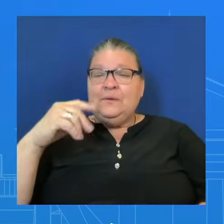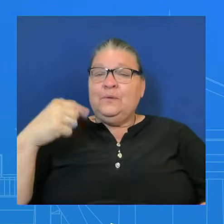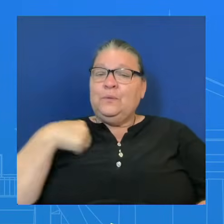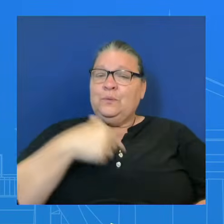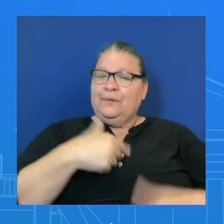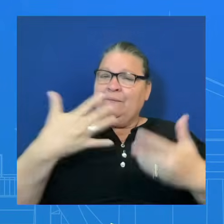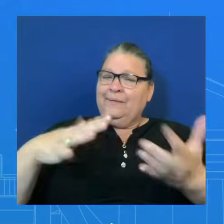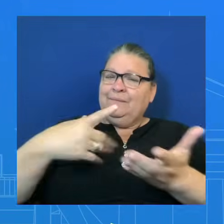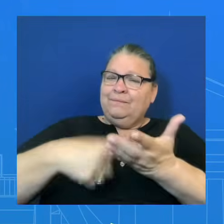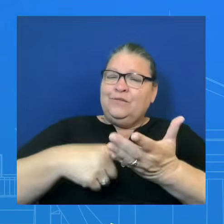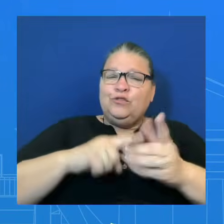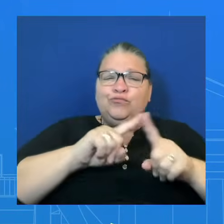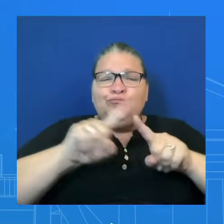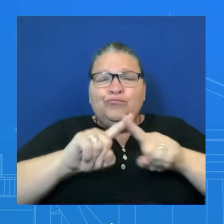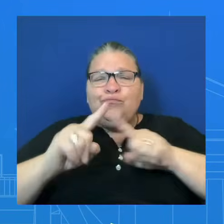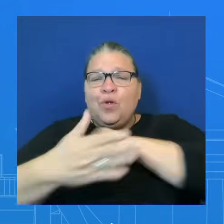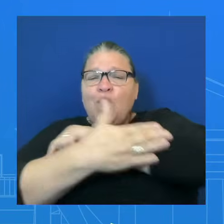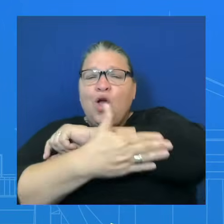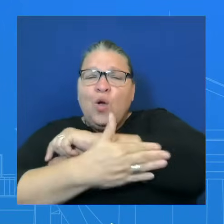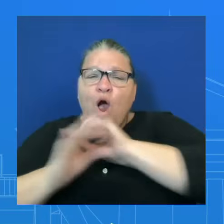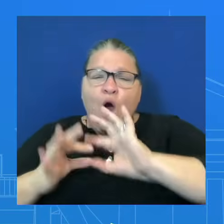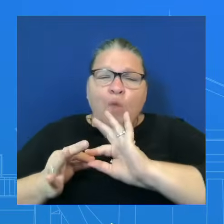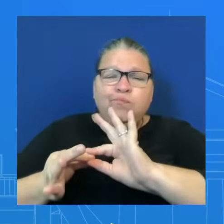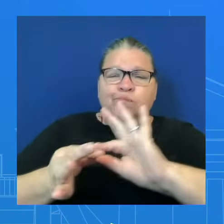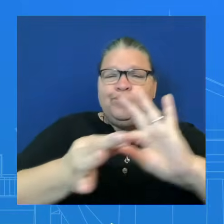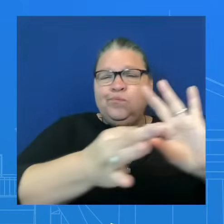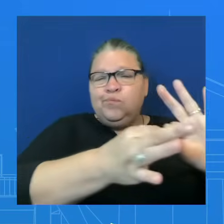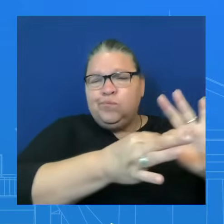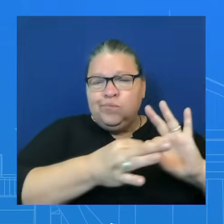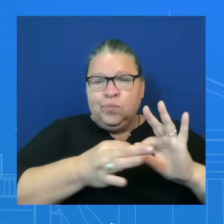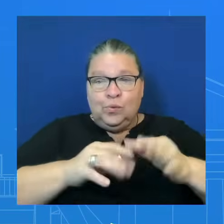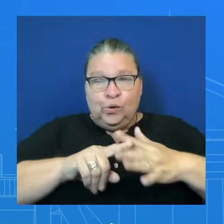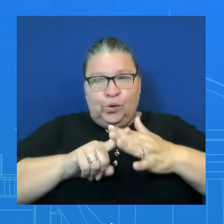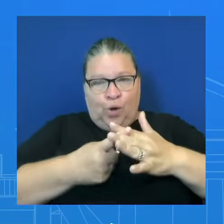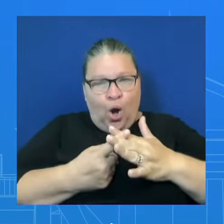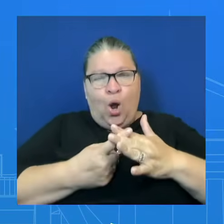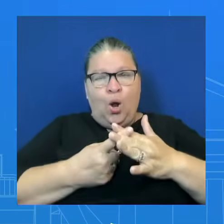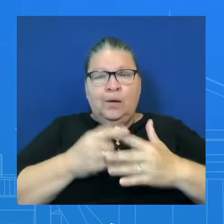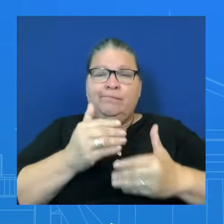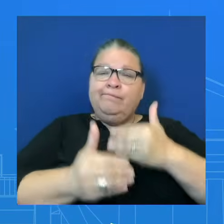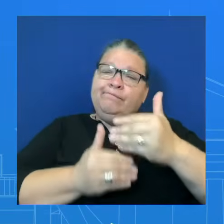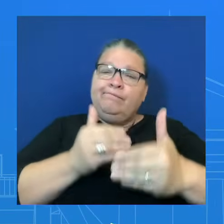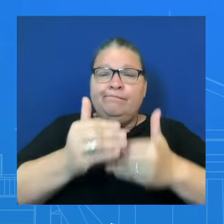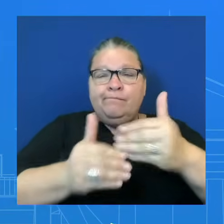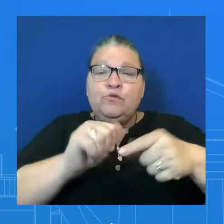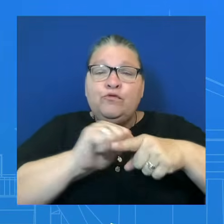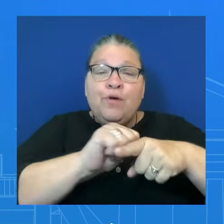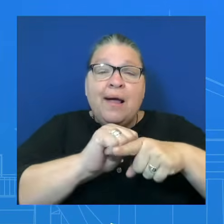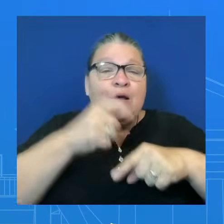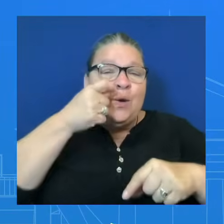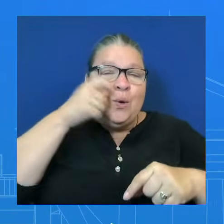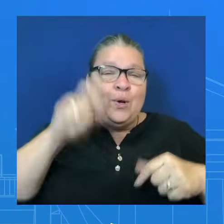as an initial step anyway -- training of Ukrainian pilots. And, of course, they'll coordinate on a range of other issues,